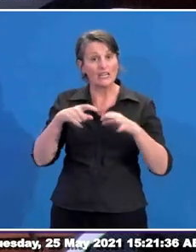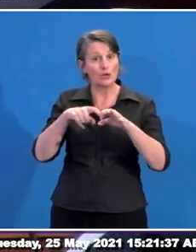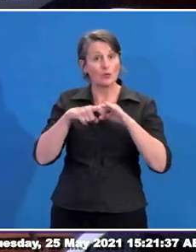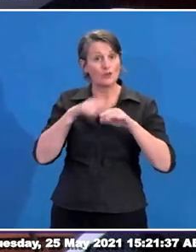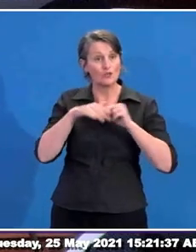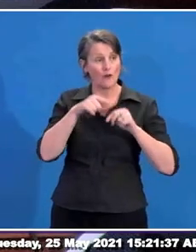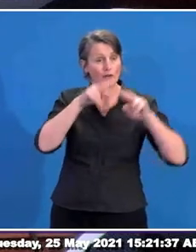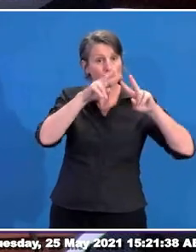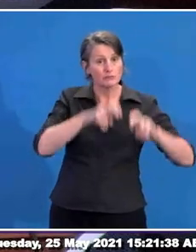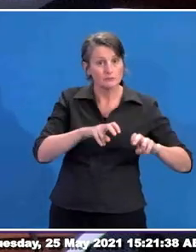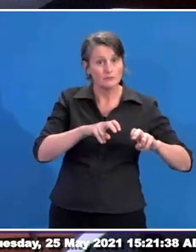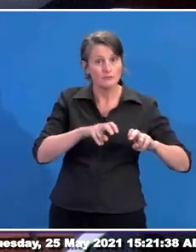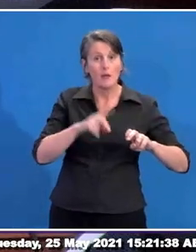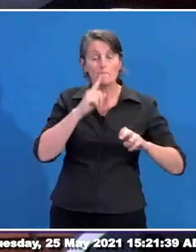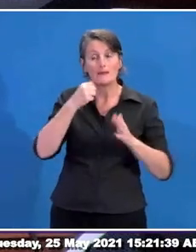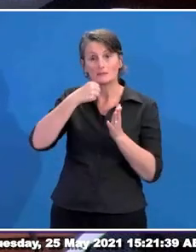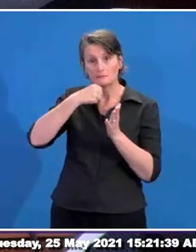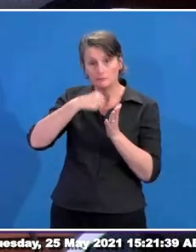to him in writing, on legal advice.